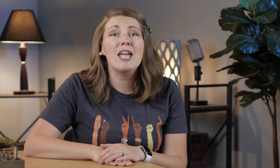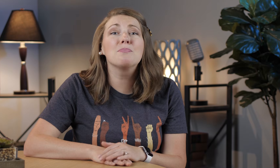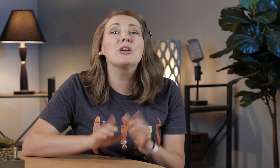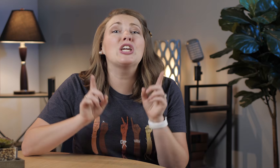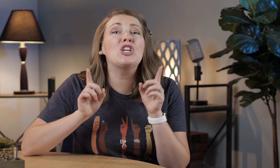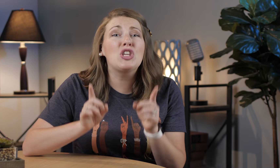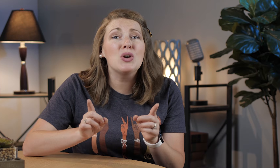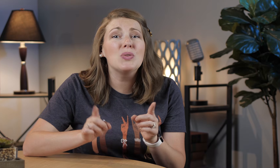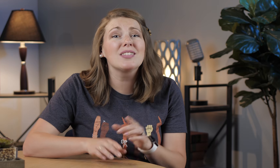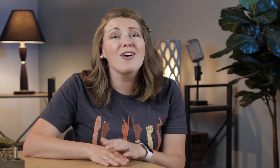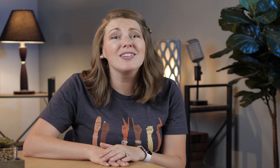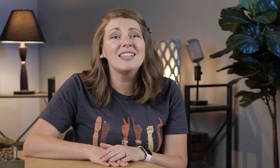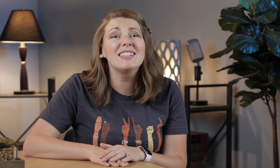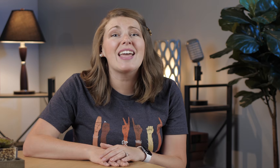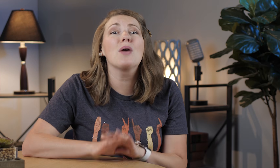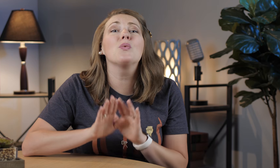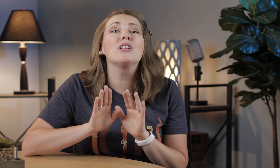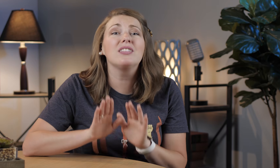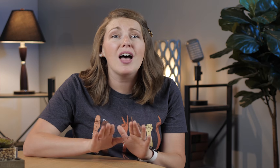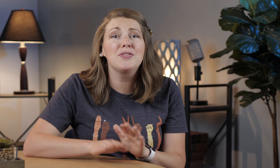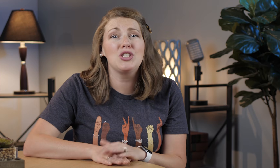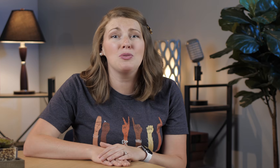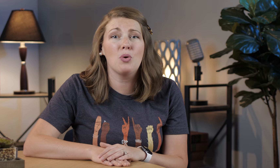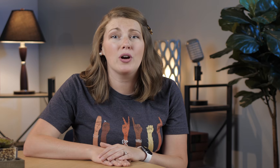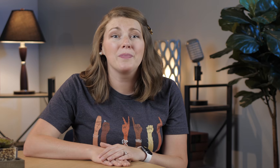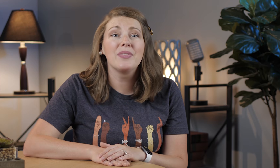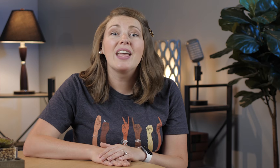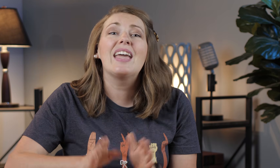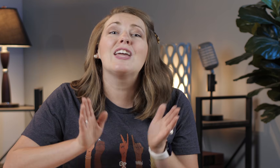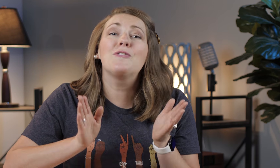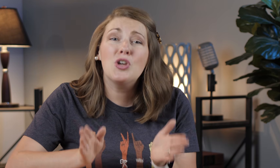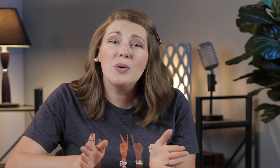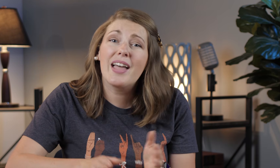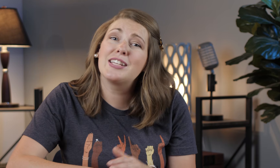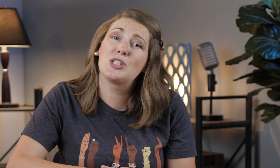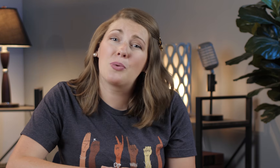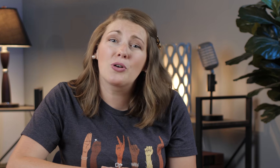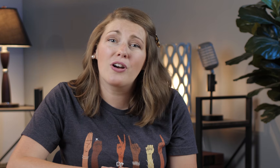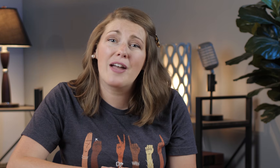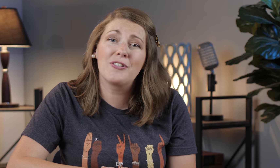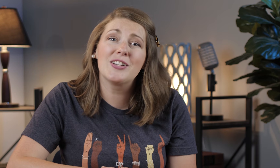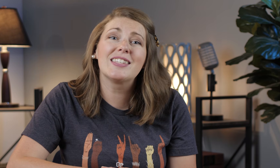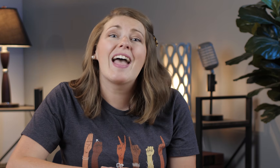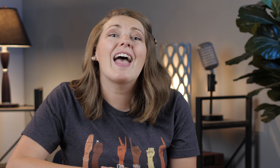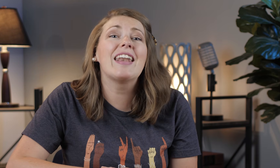in bringing you this content and would love to do more. If you would like to support our efforts and